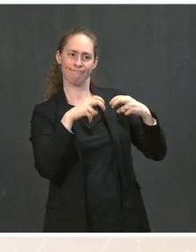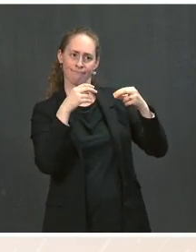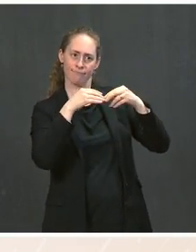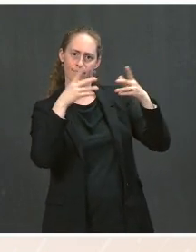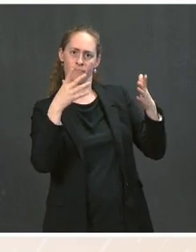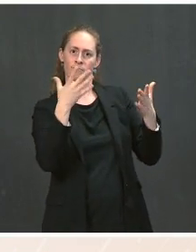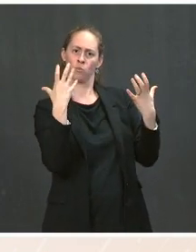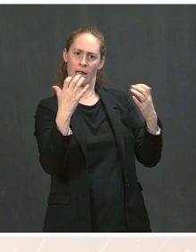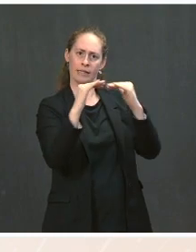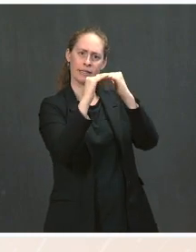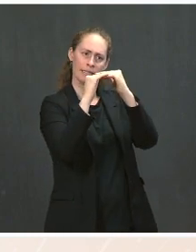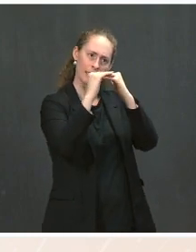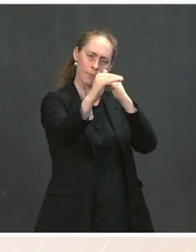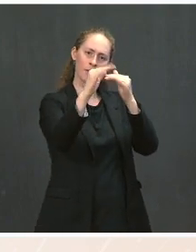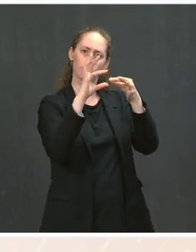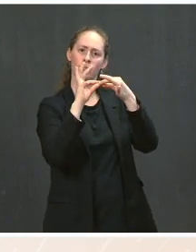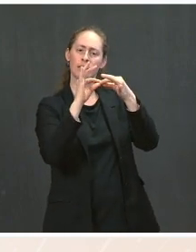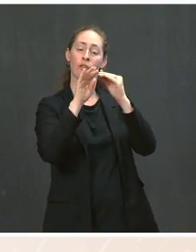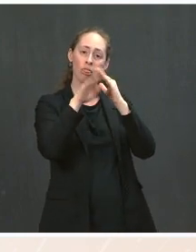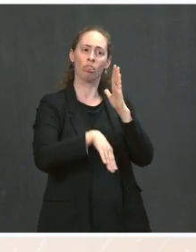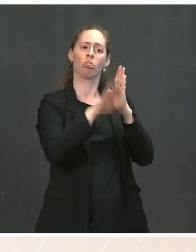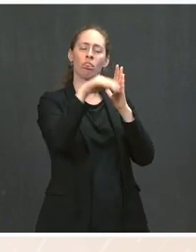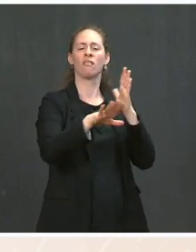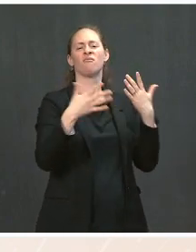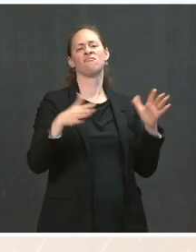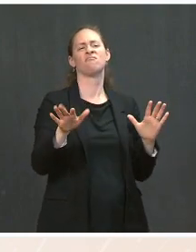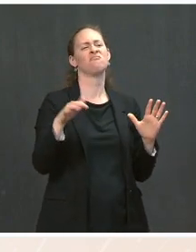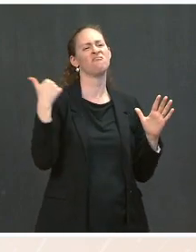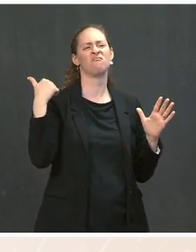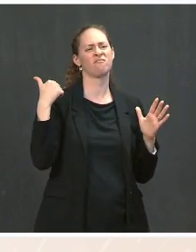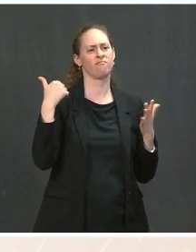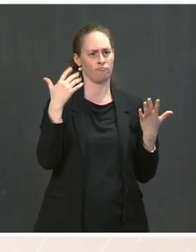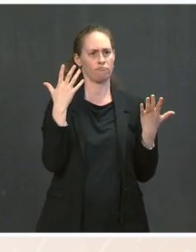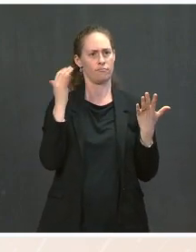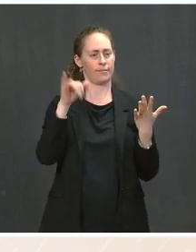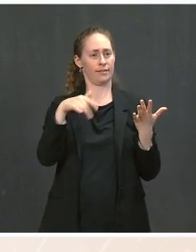So, the content, I think, can tell you a lot about the tone of the conversation.